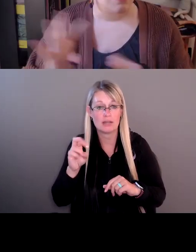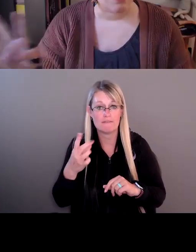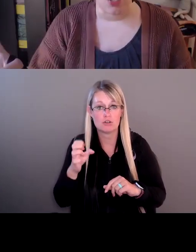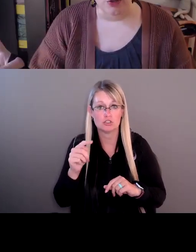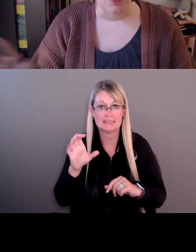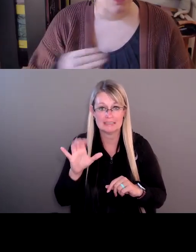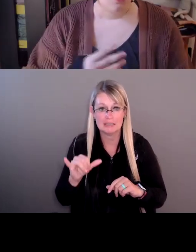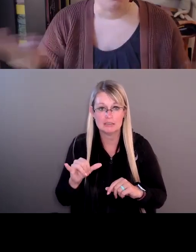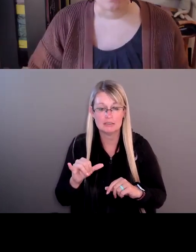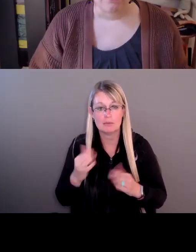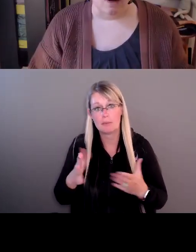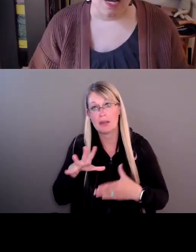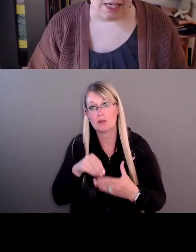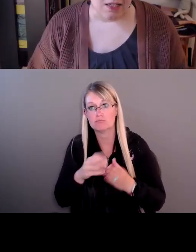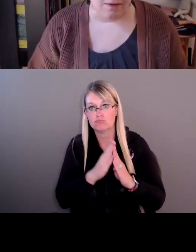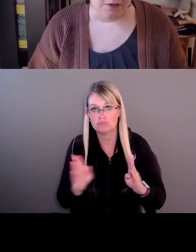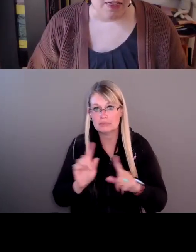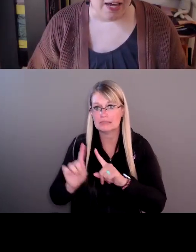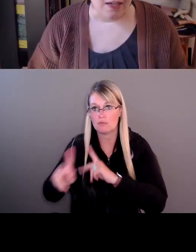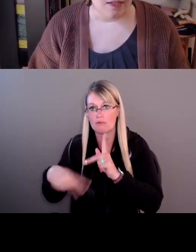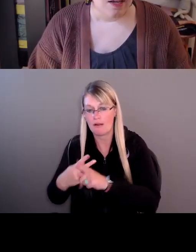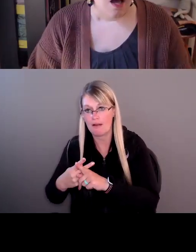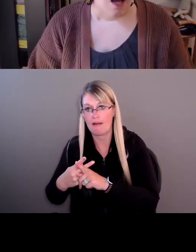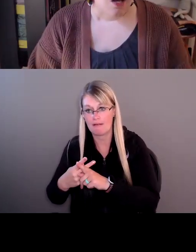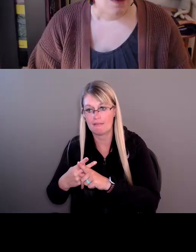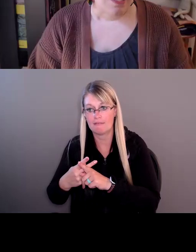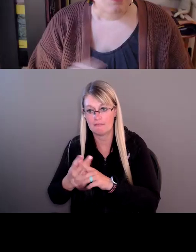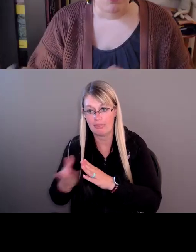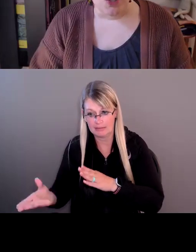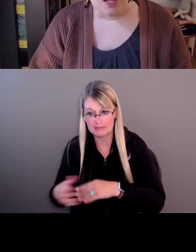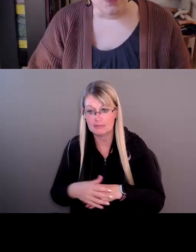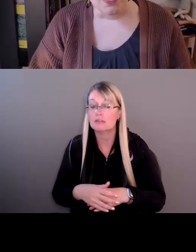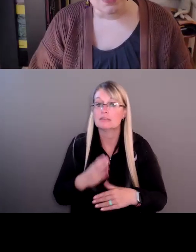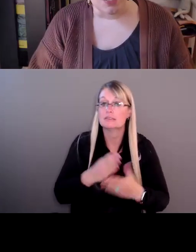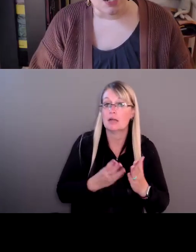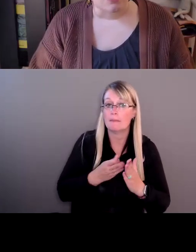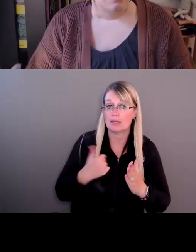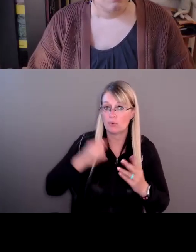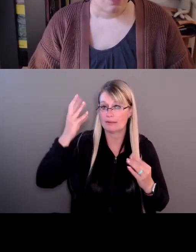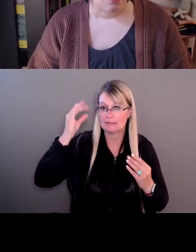and include a wide variety of different things, and some of which are things that we consider